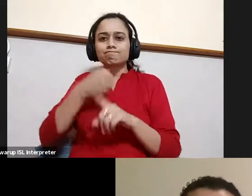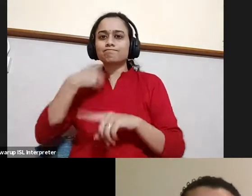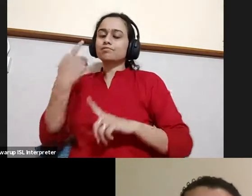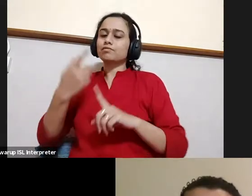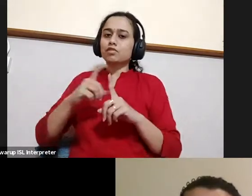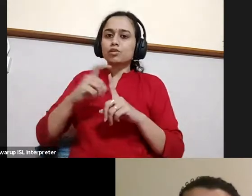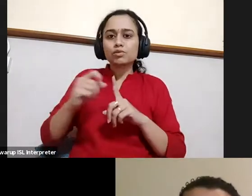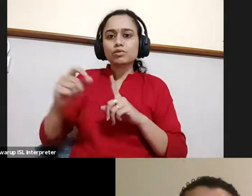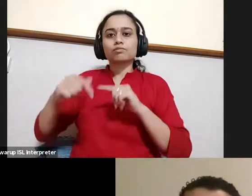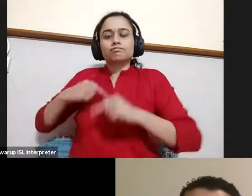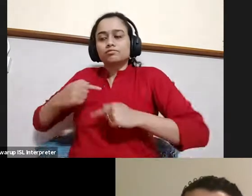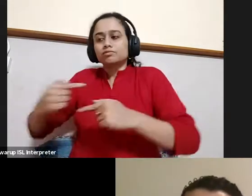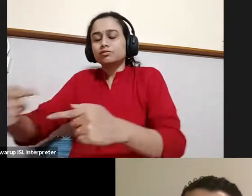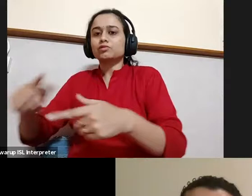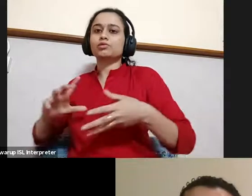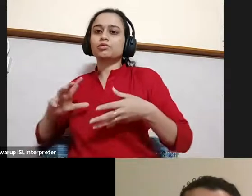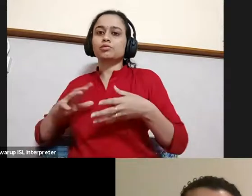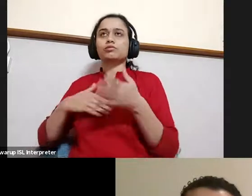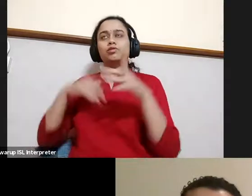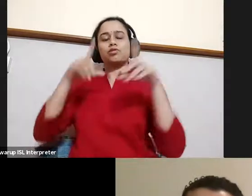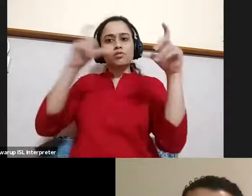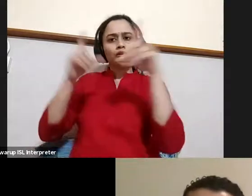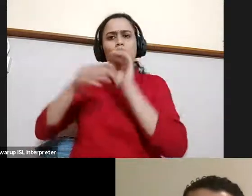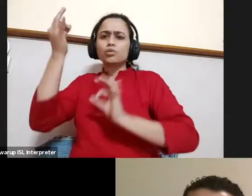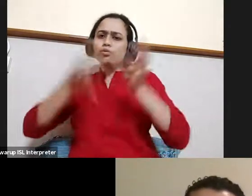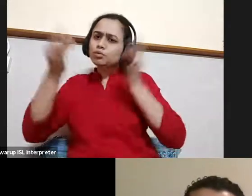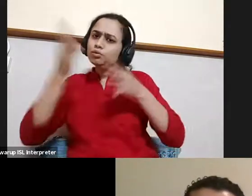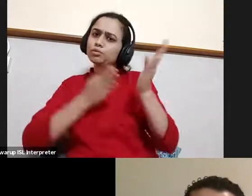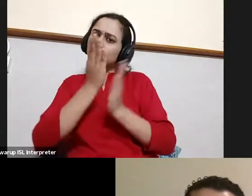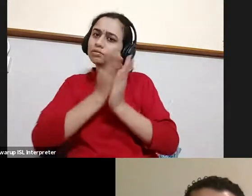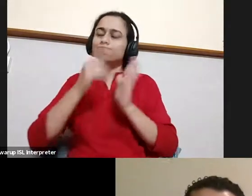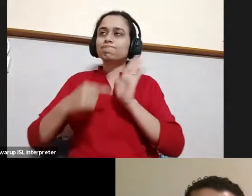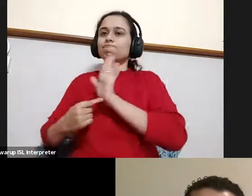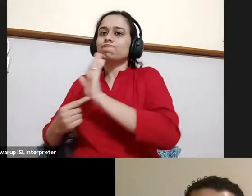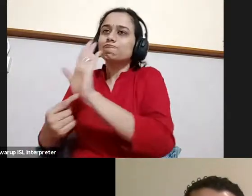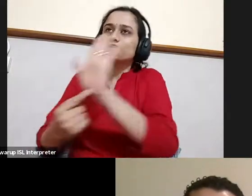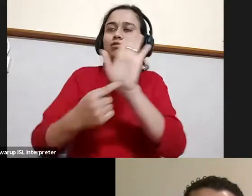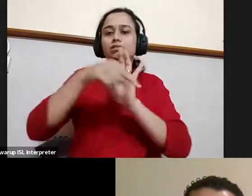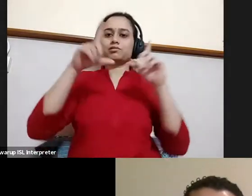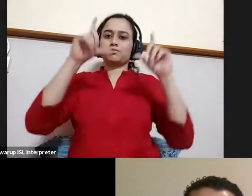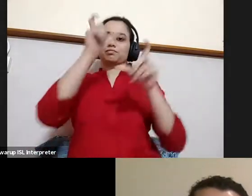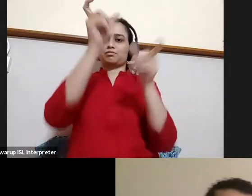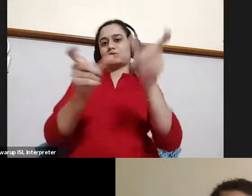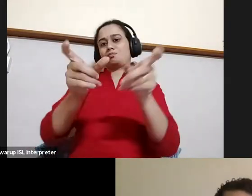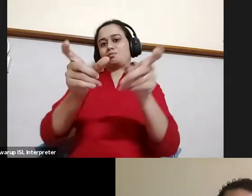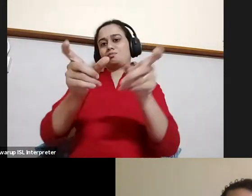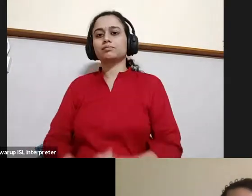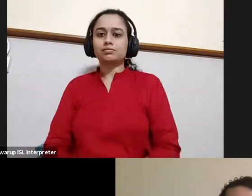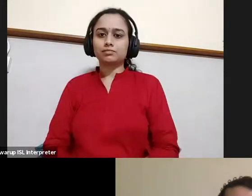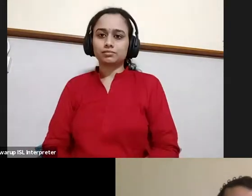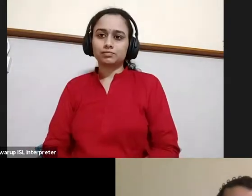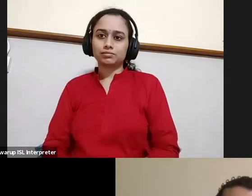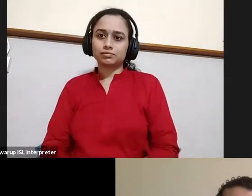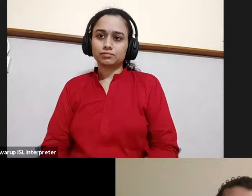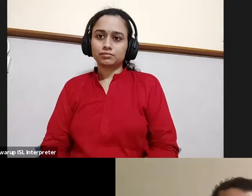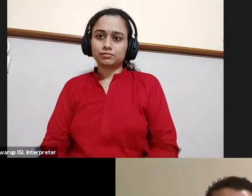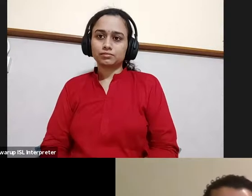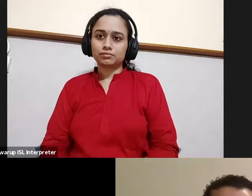later in his career and always trying to sort of find new ways into representing his subjects